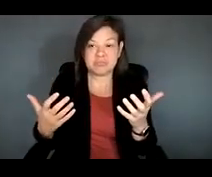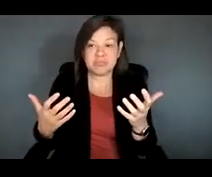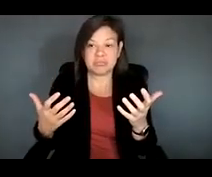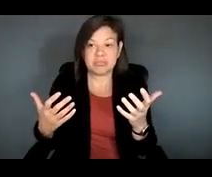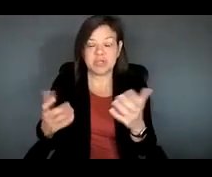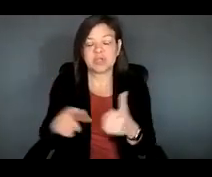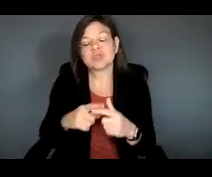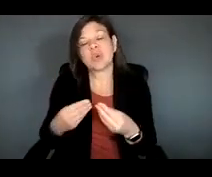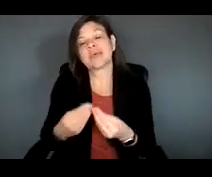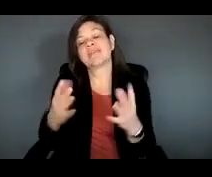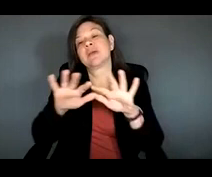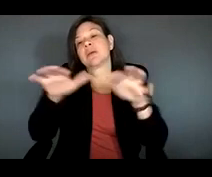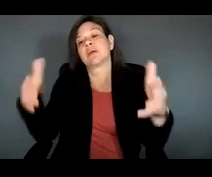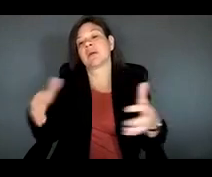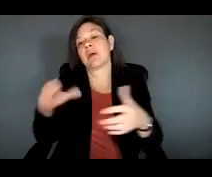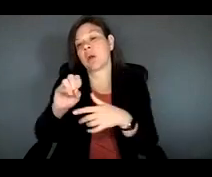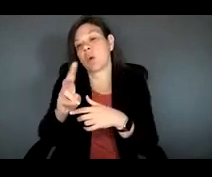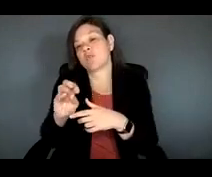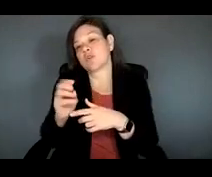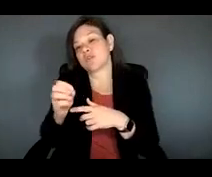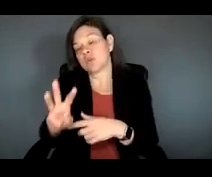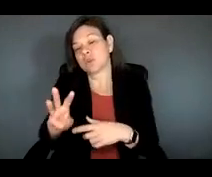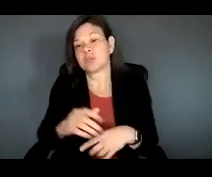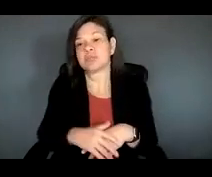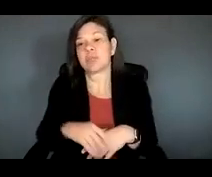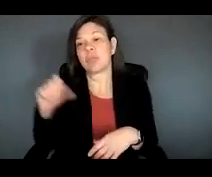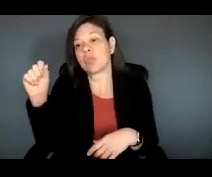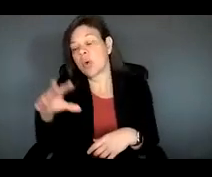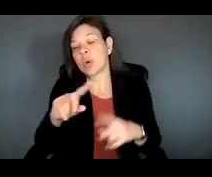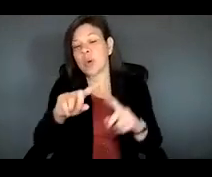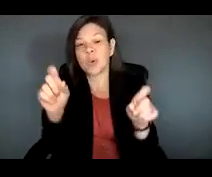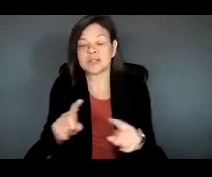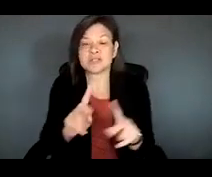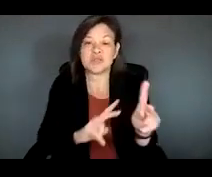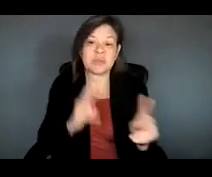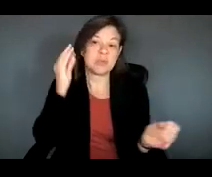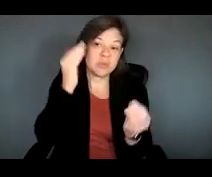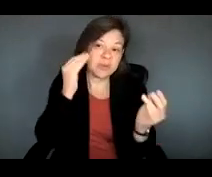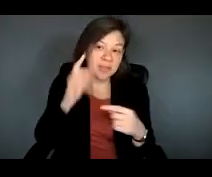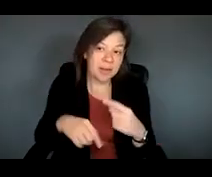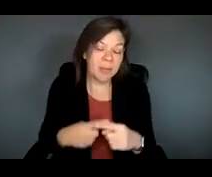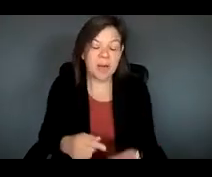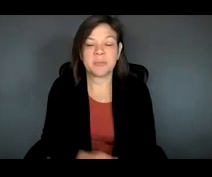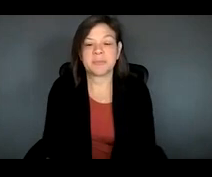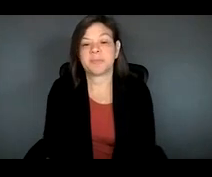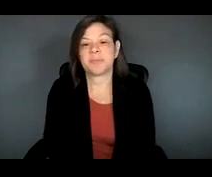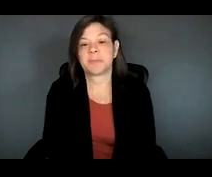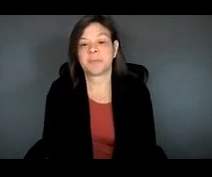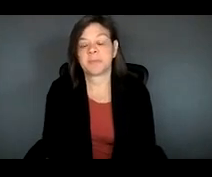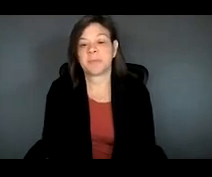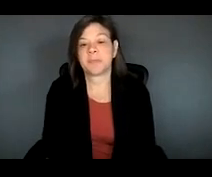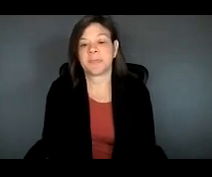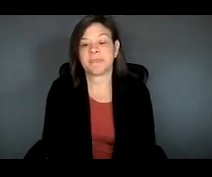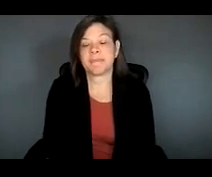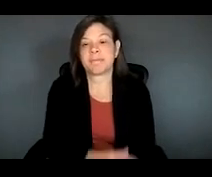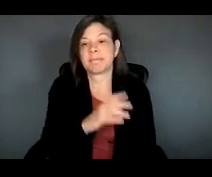overview. Maybe throwing out some questions for people to think about. And/or examples.